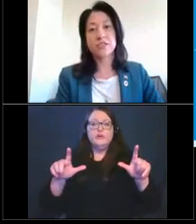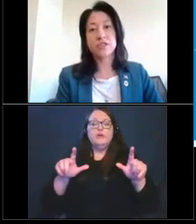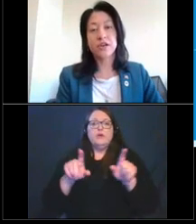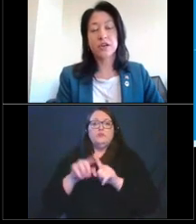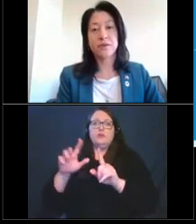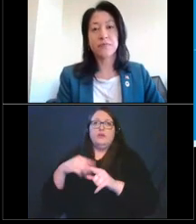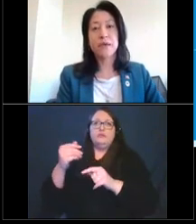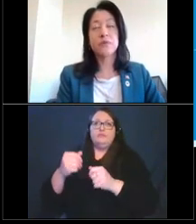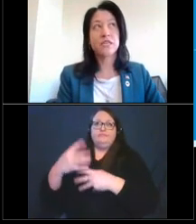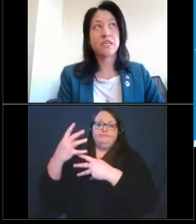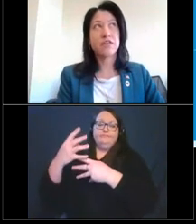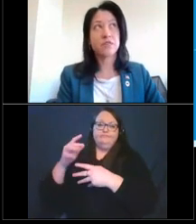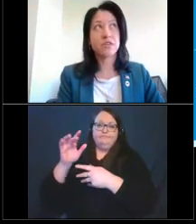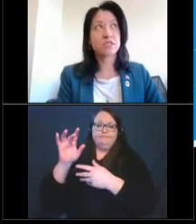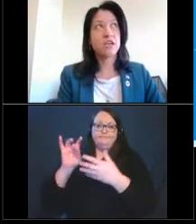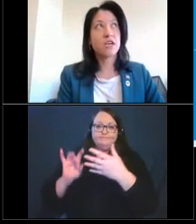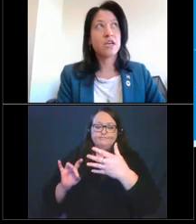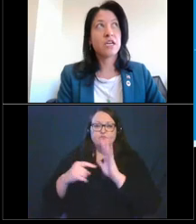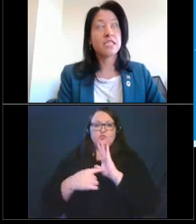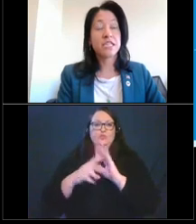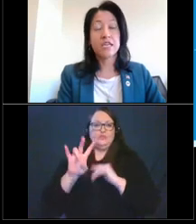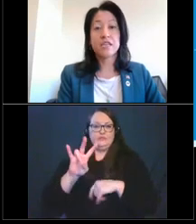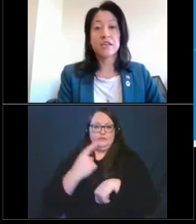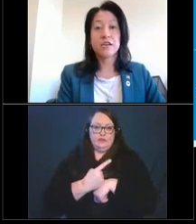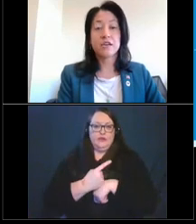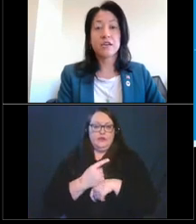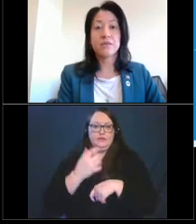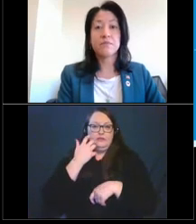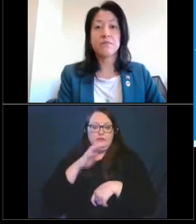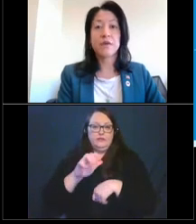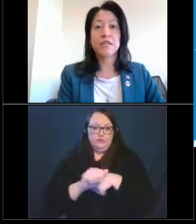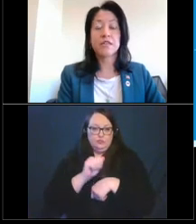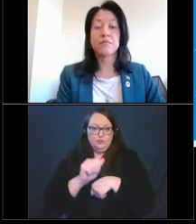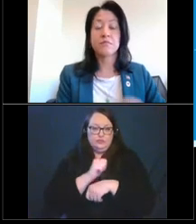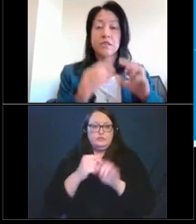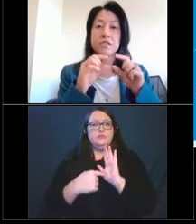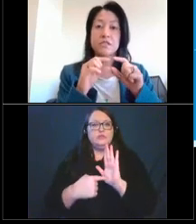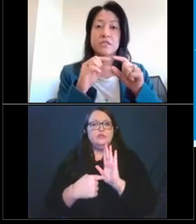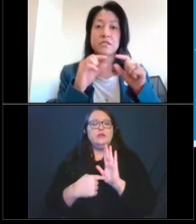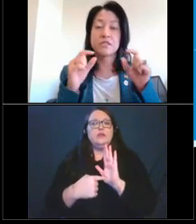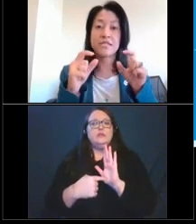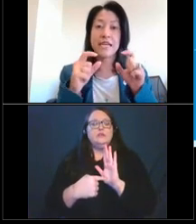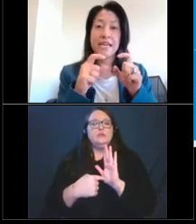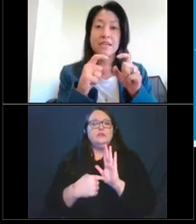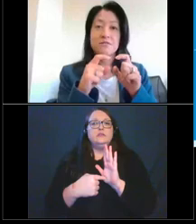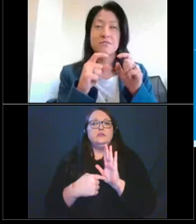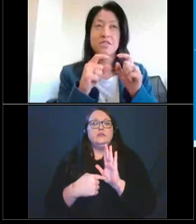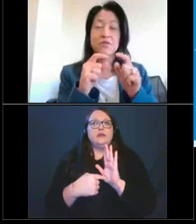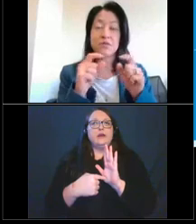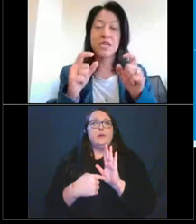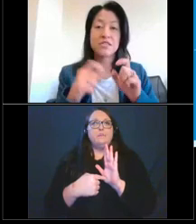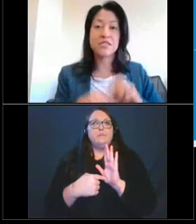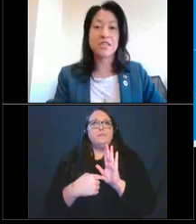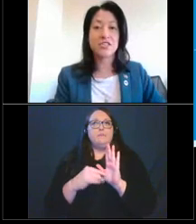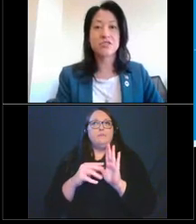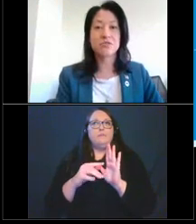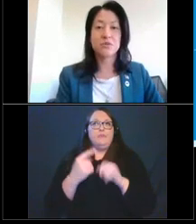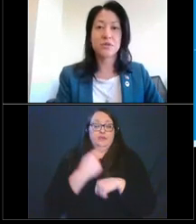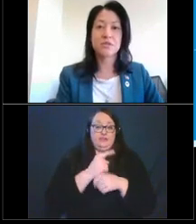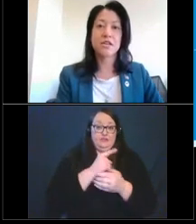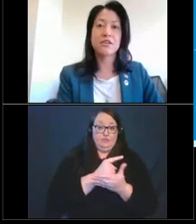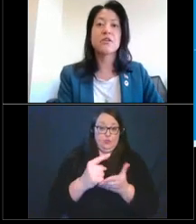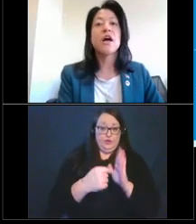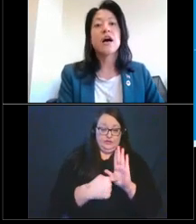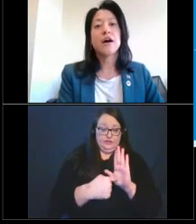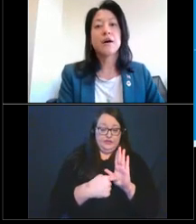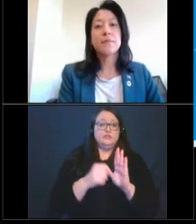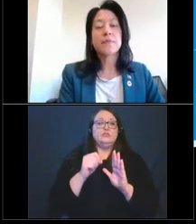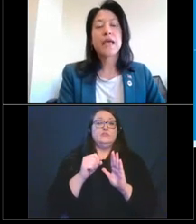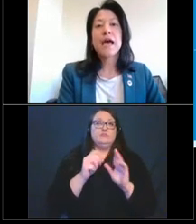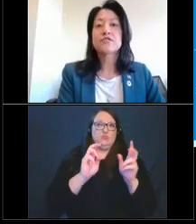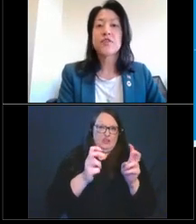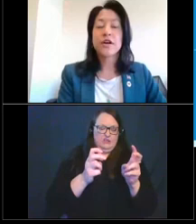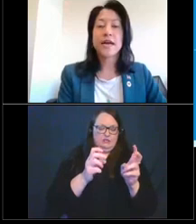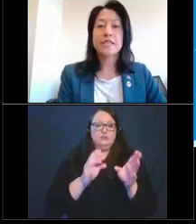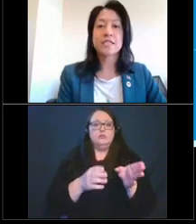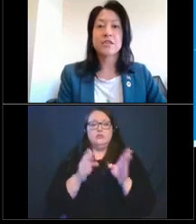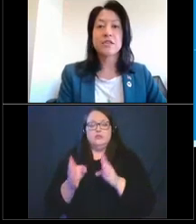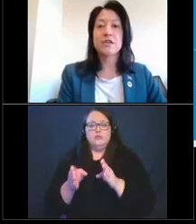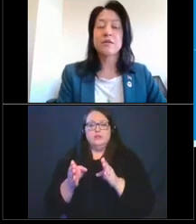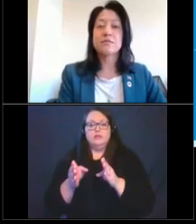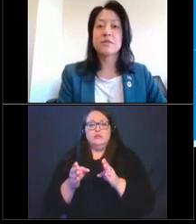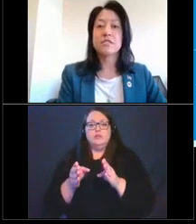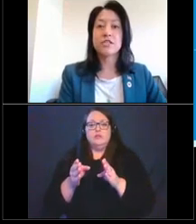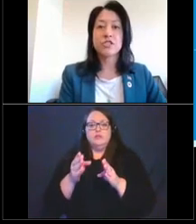seven days with the HeatRisk indicated at the day of the week indications or title. As far as